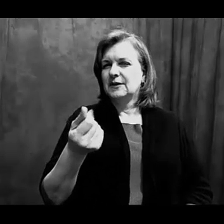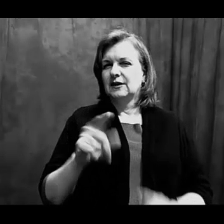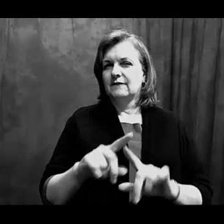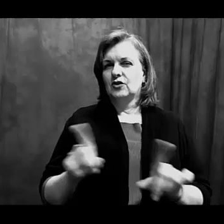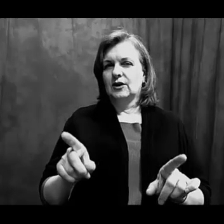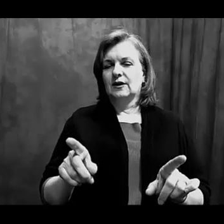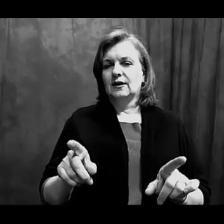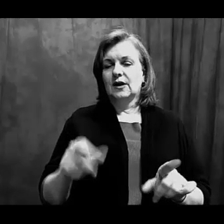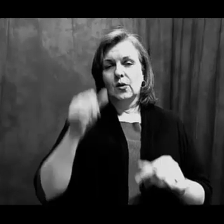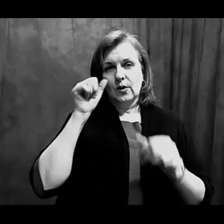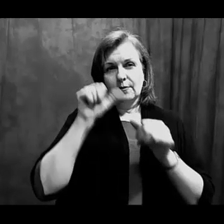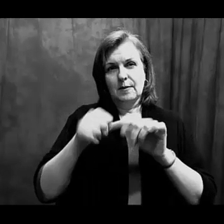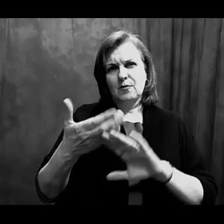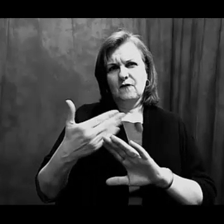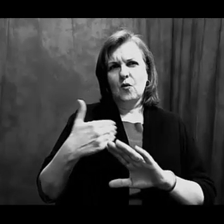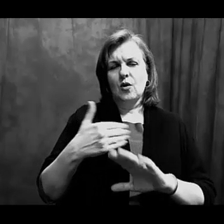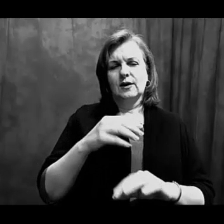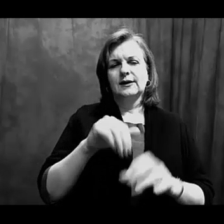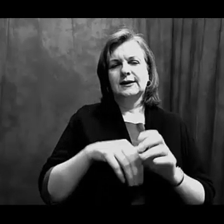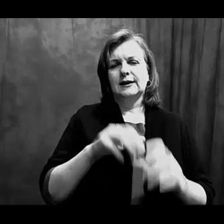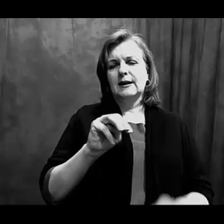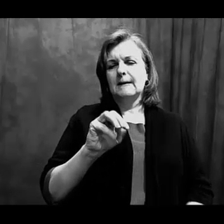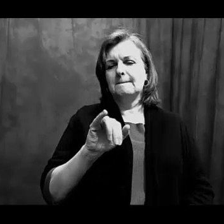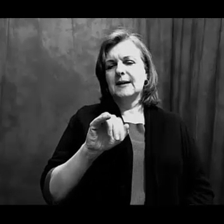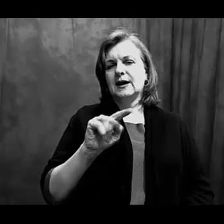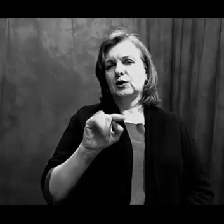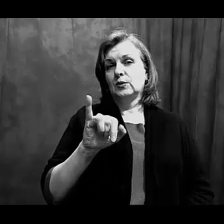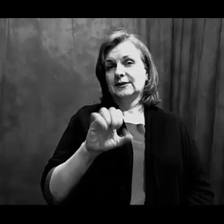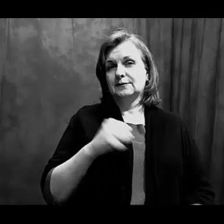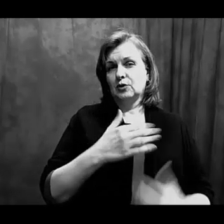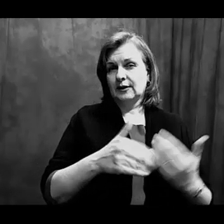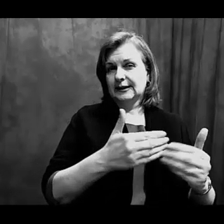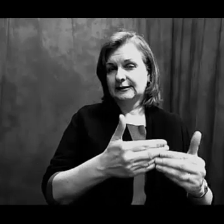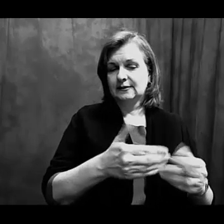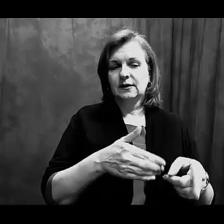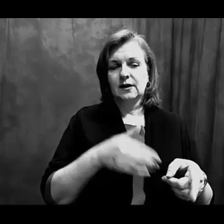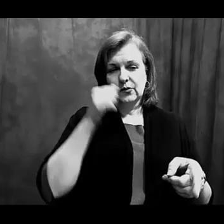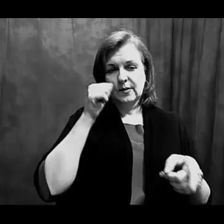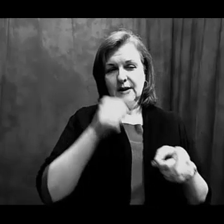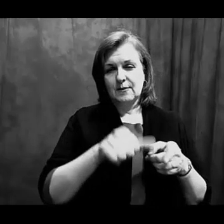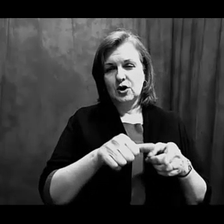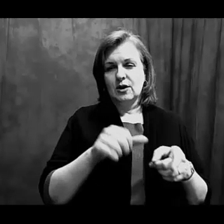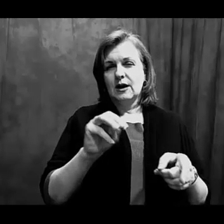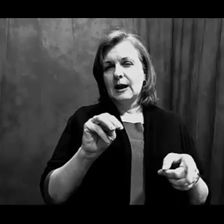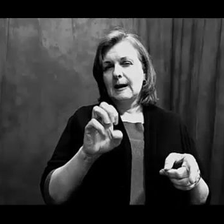remember in metaphase in mitosis